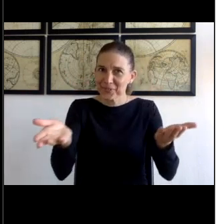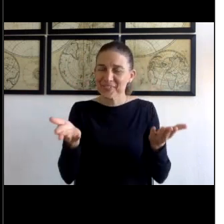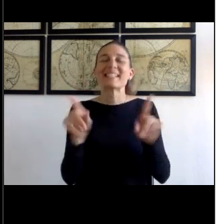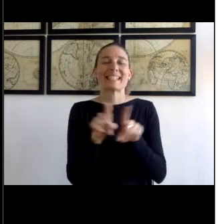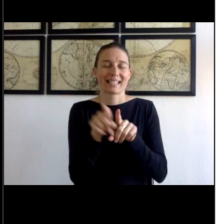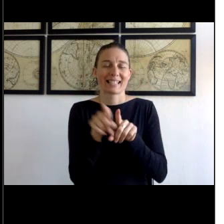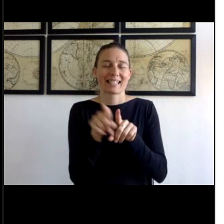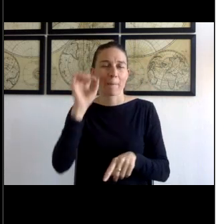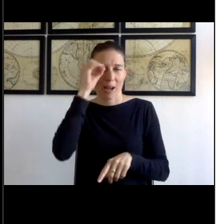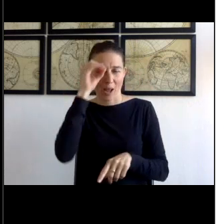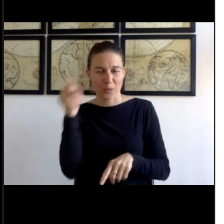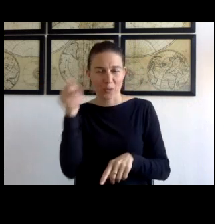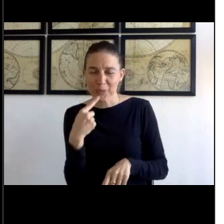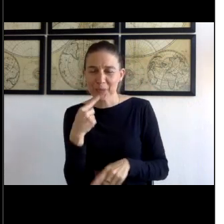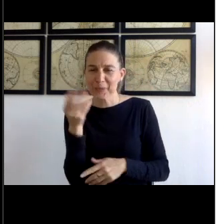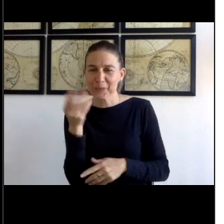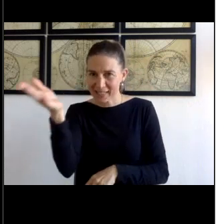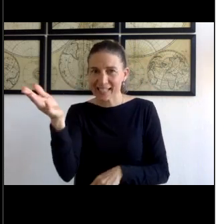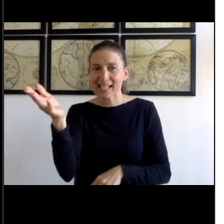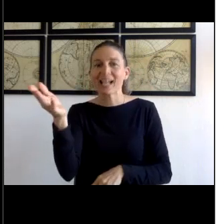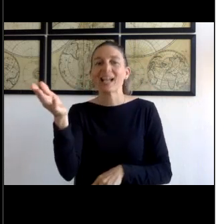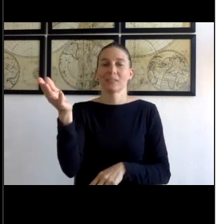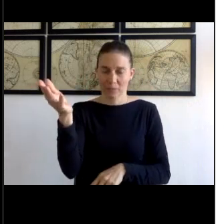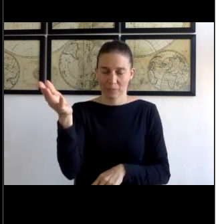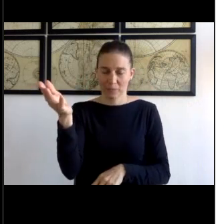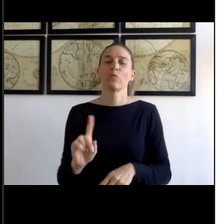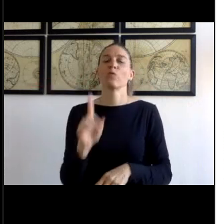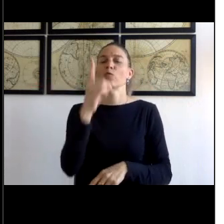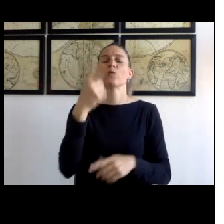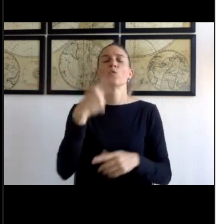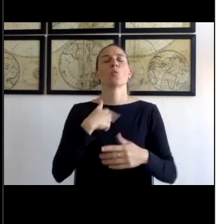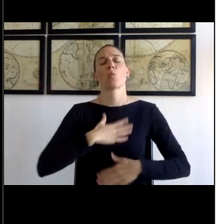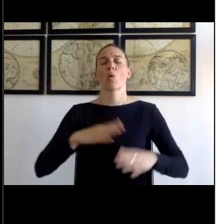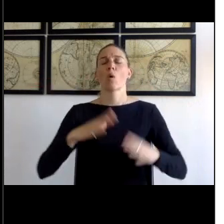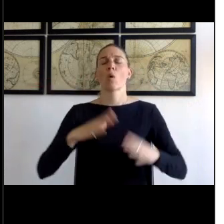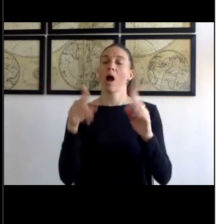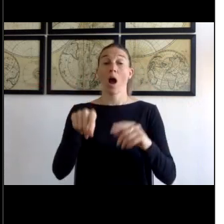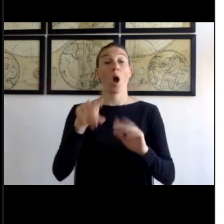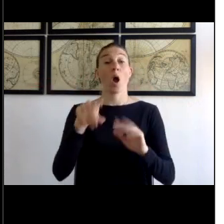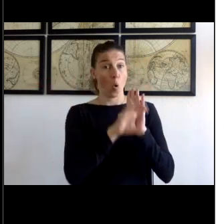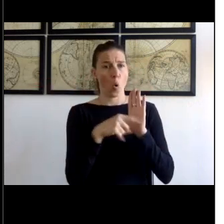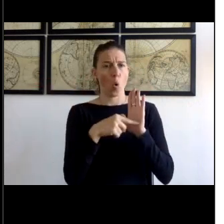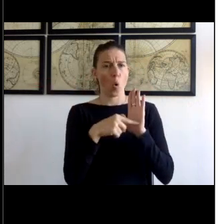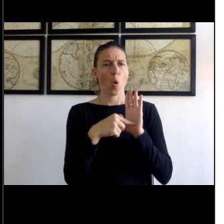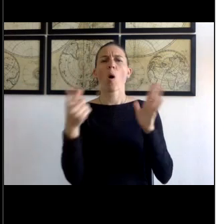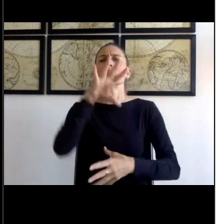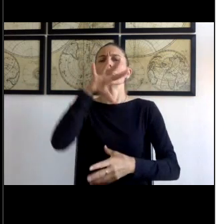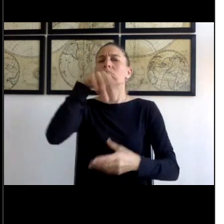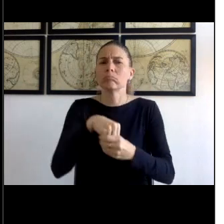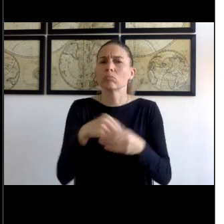the first point of the presentation is to discuss the scope of the Code but before getting there, I'd like to say